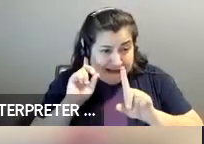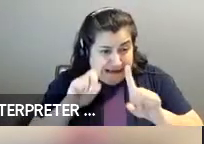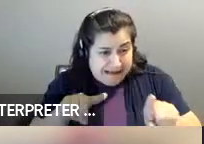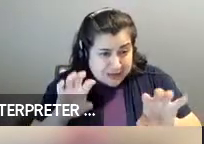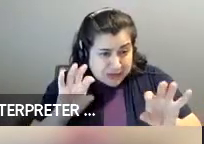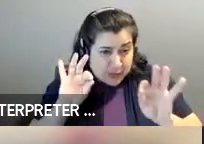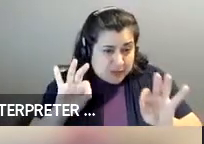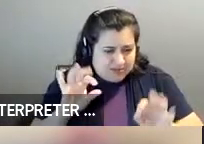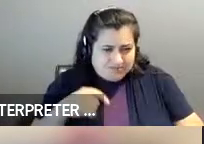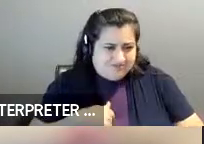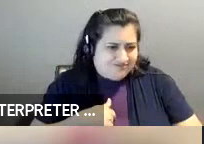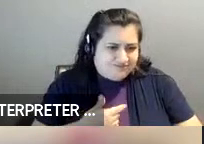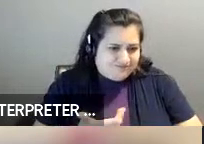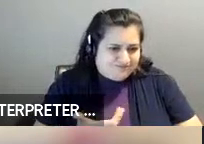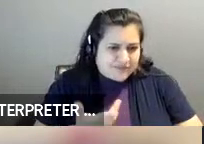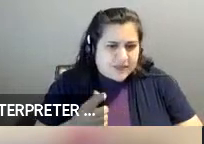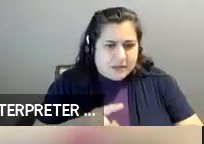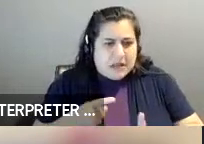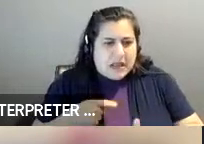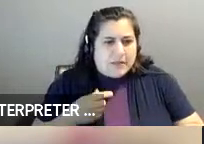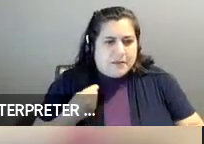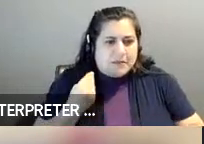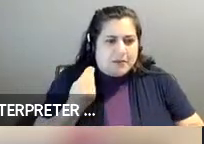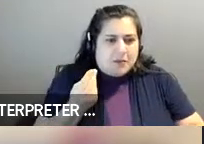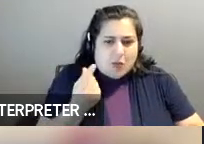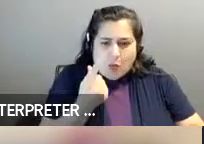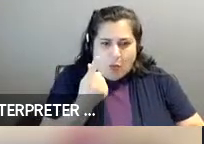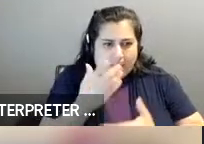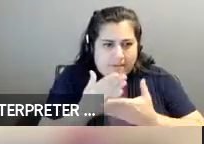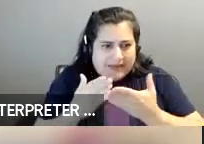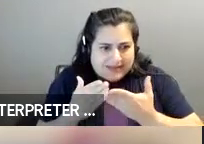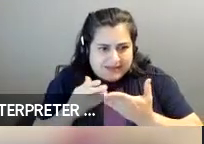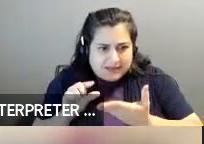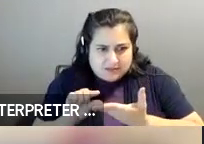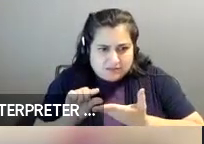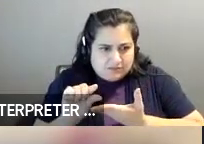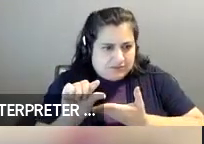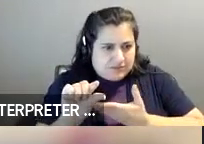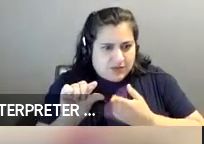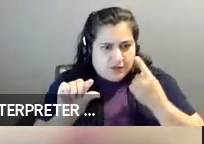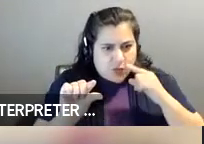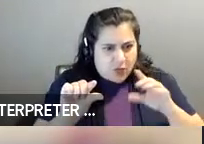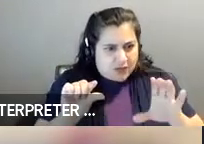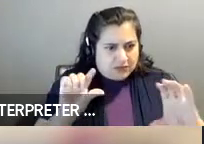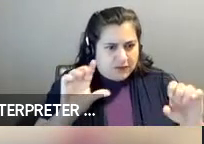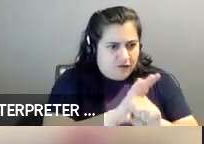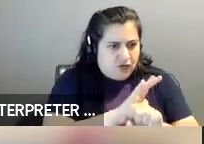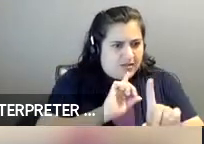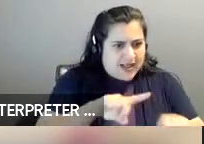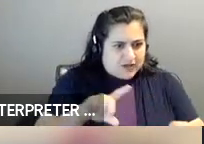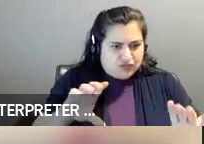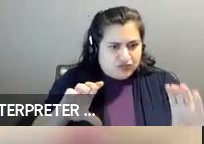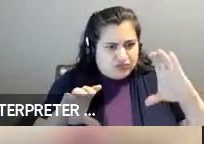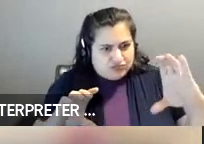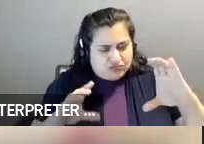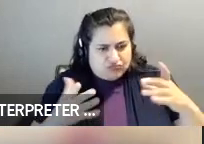of the final answer. Bobby Stinnette: Thank you for that. I appreciate you saying that.